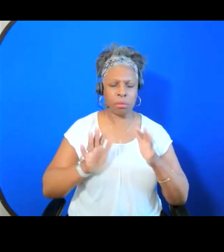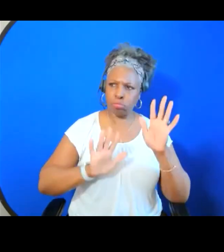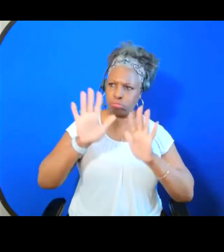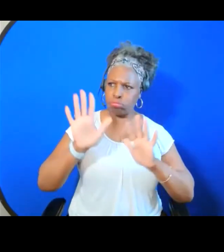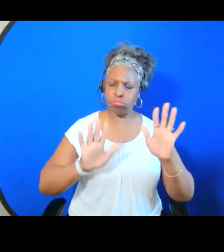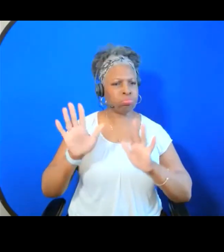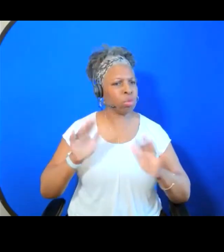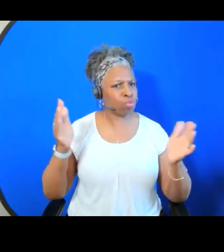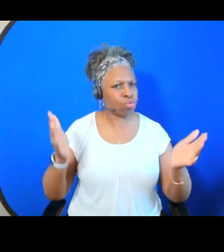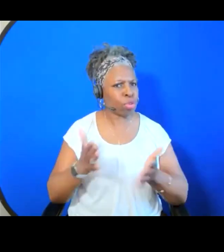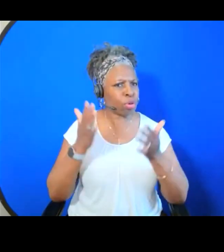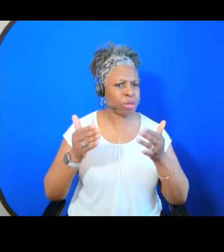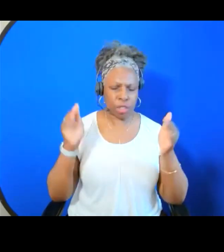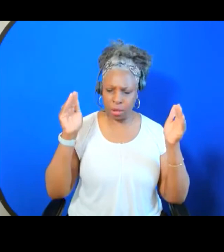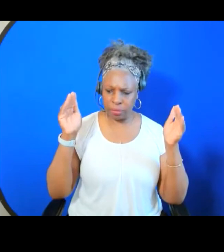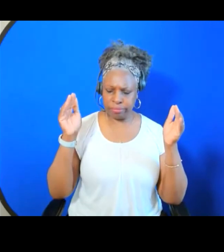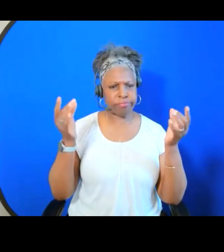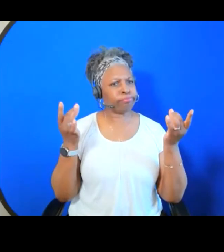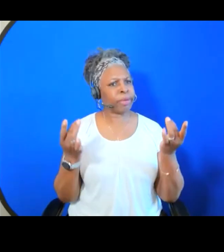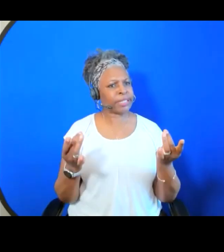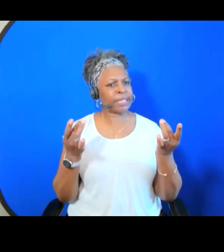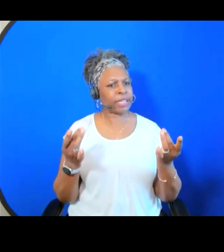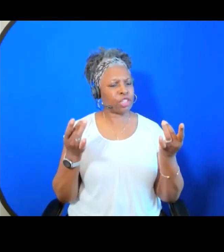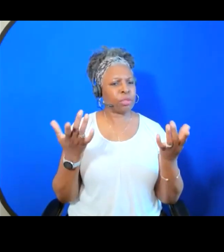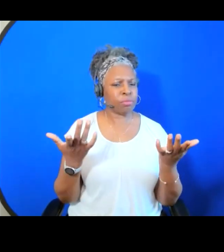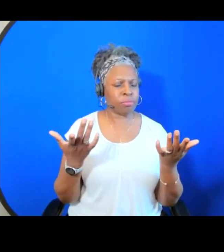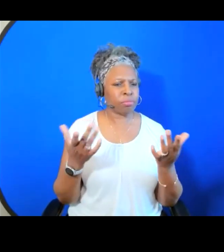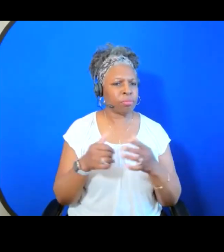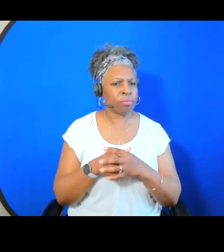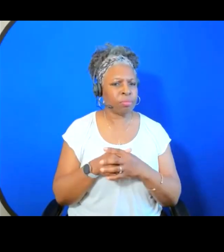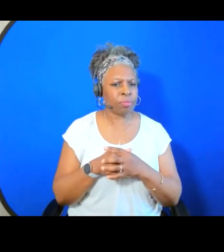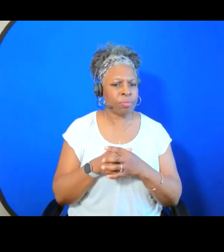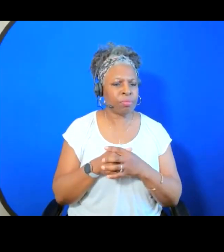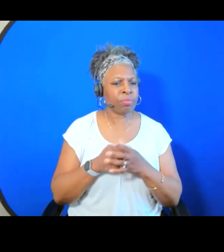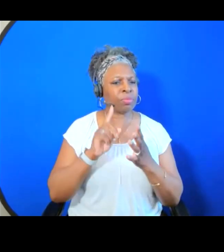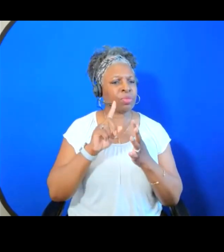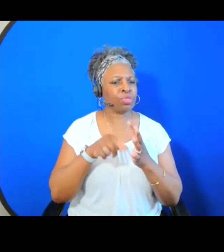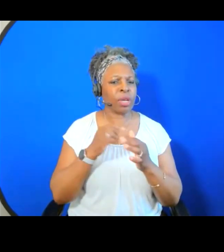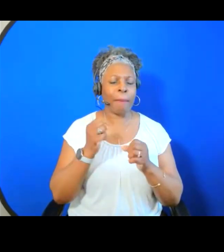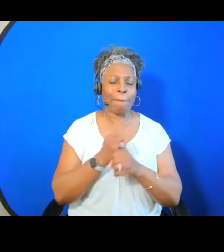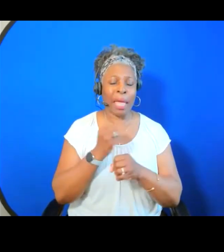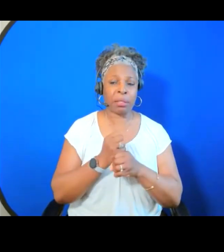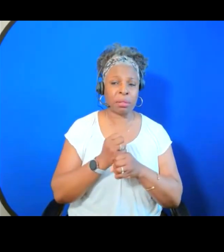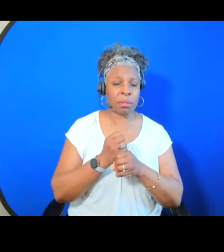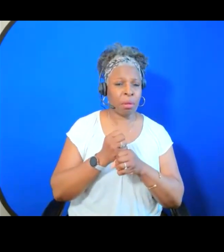reconsideration of sameness and difference. James makes sculptural objects, drawings,